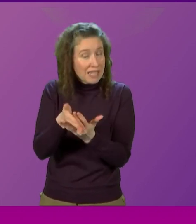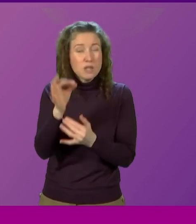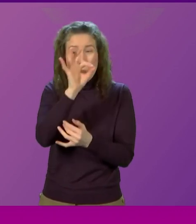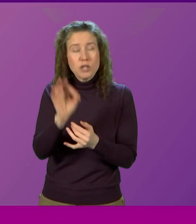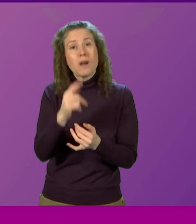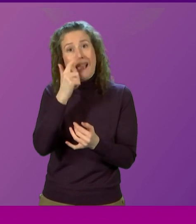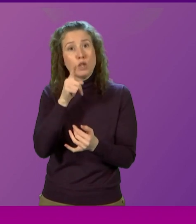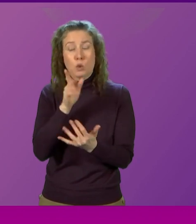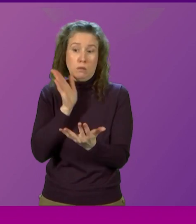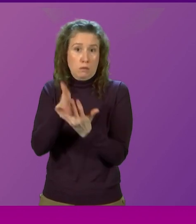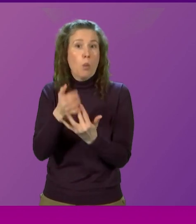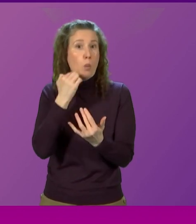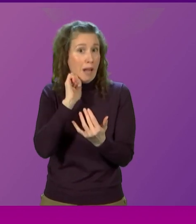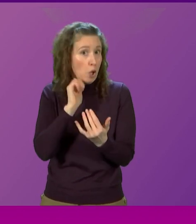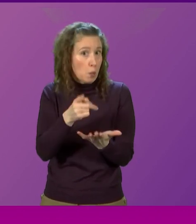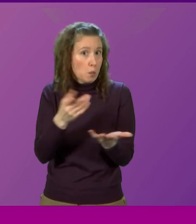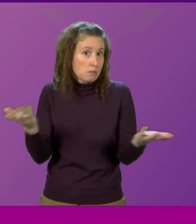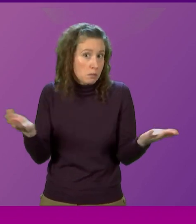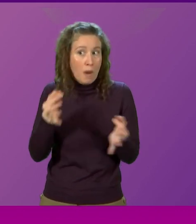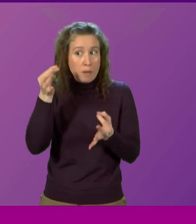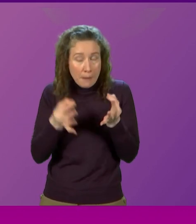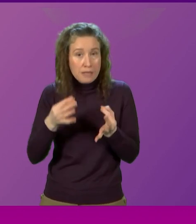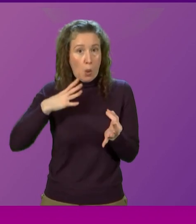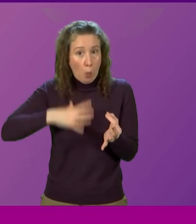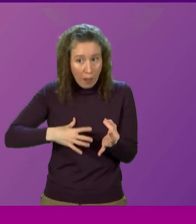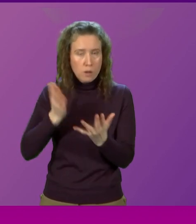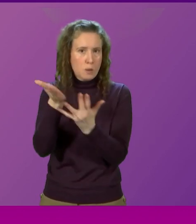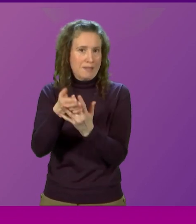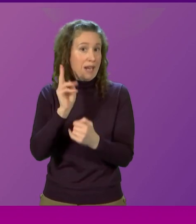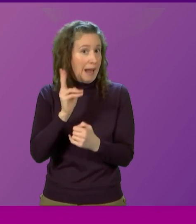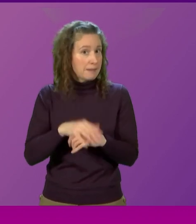does she have the political will?